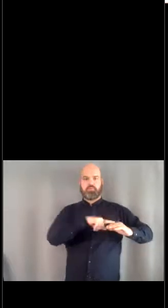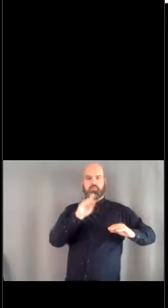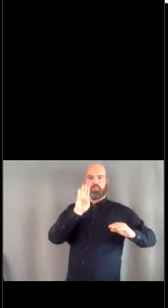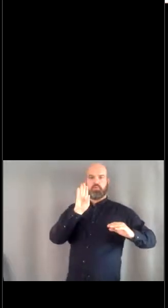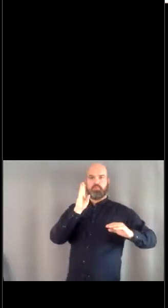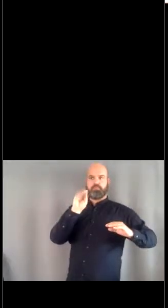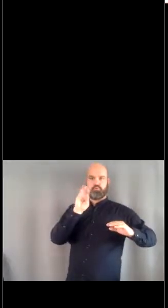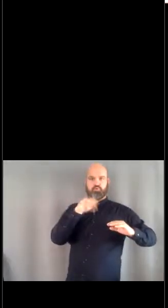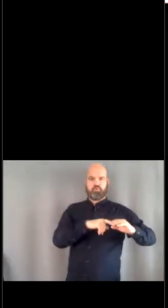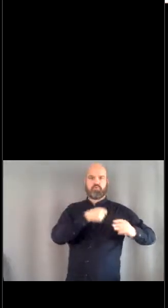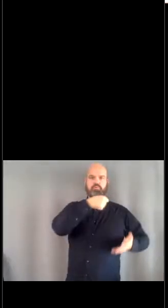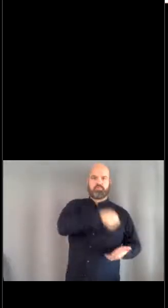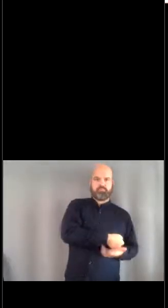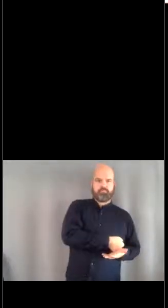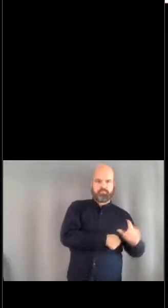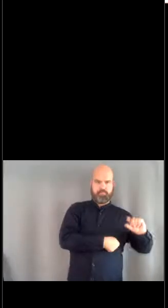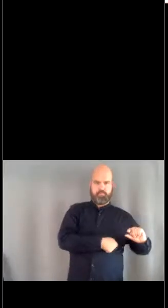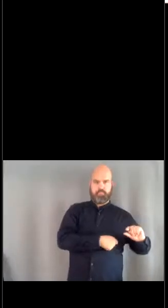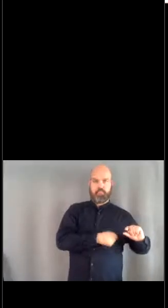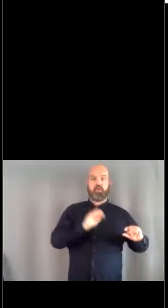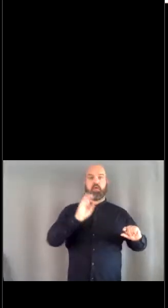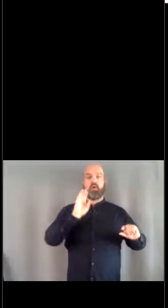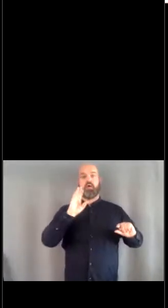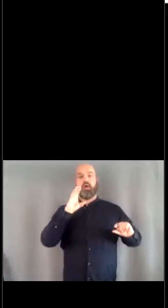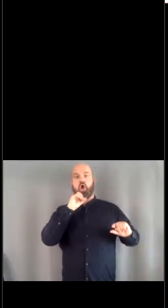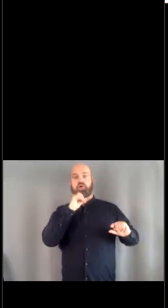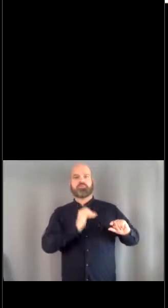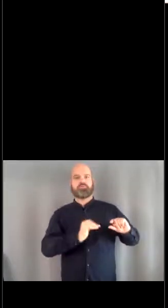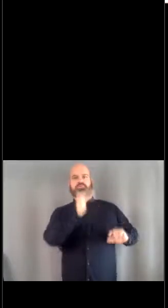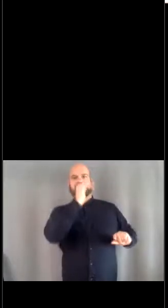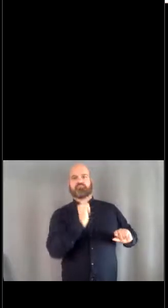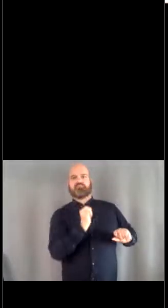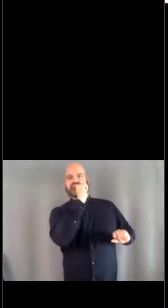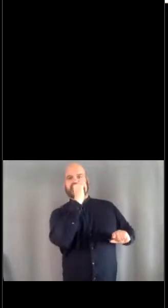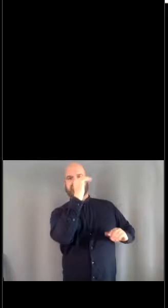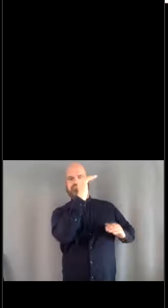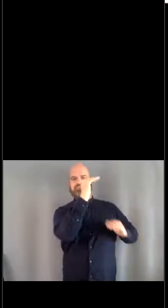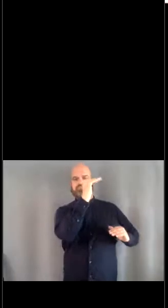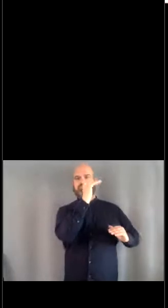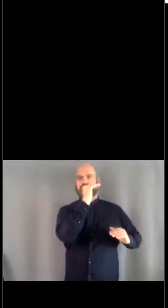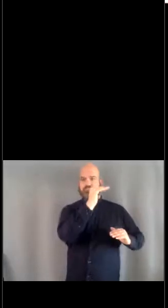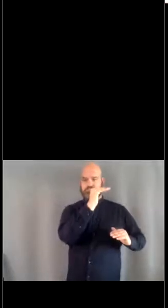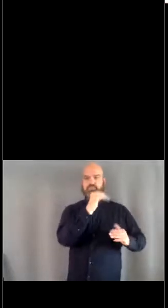You can see, like, for deaf persons, the minimum was amount nothing,